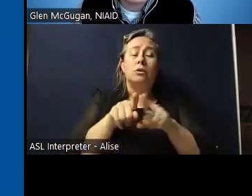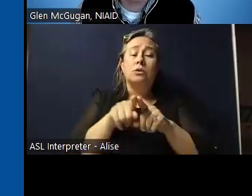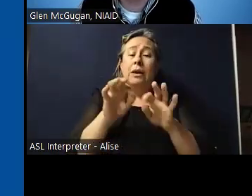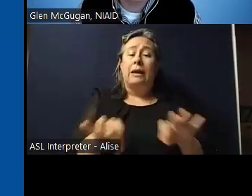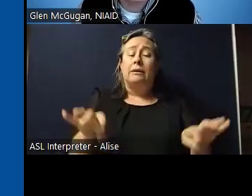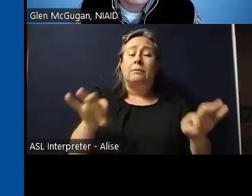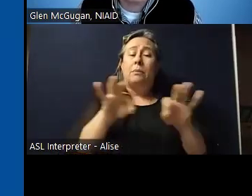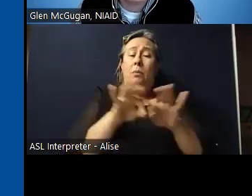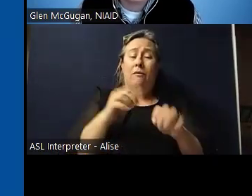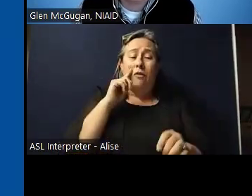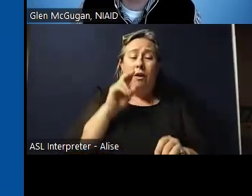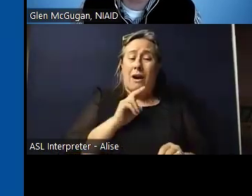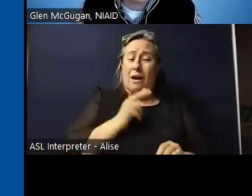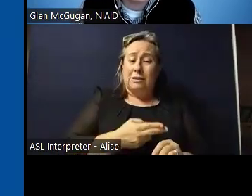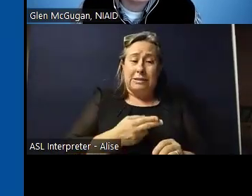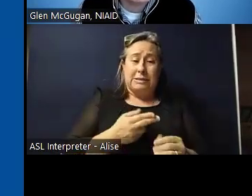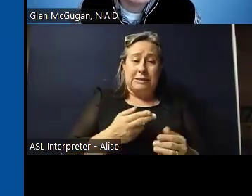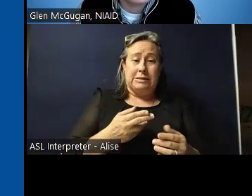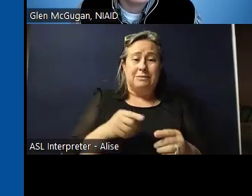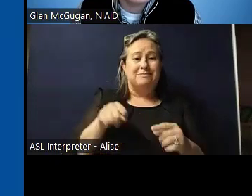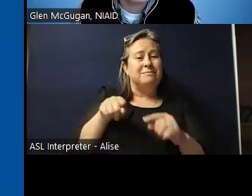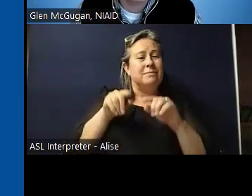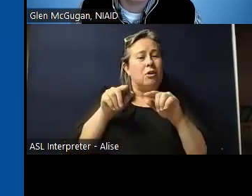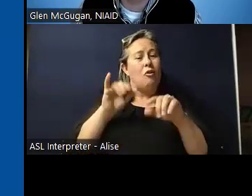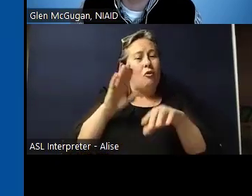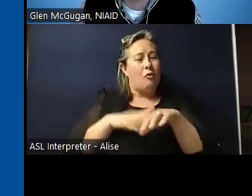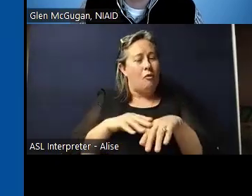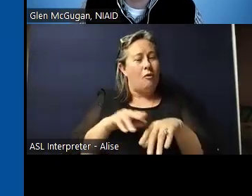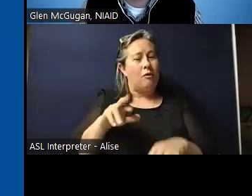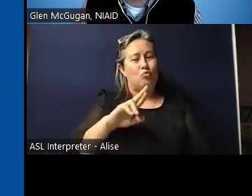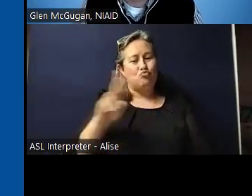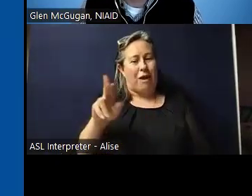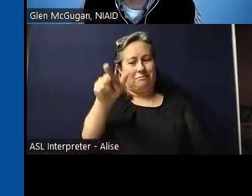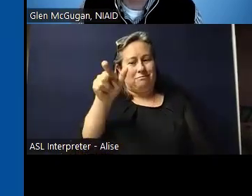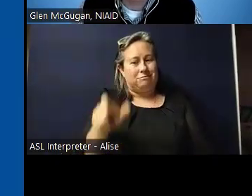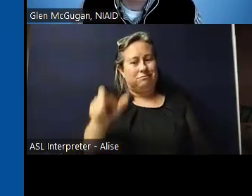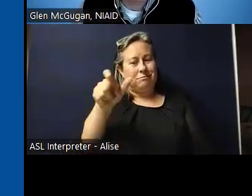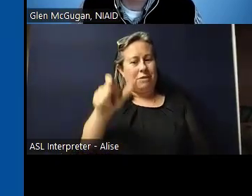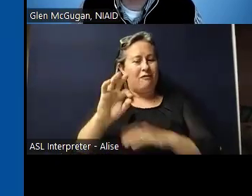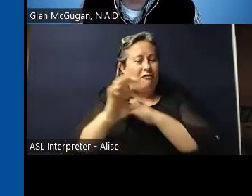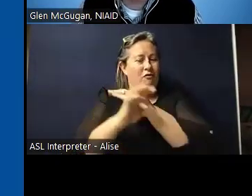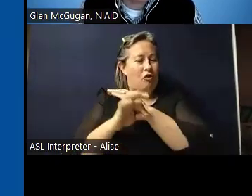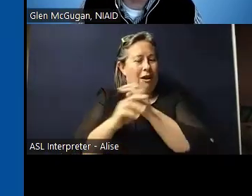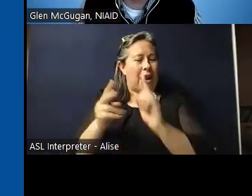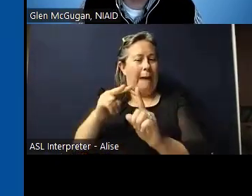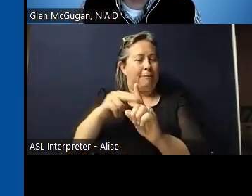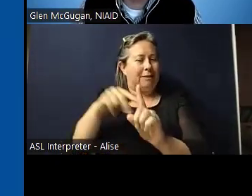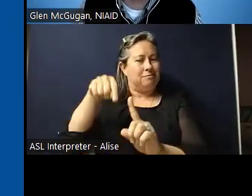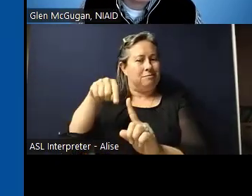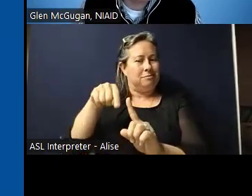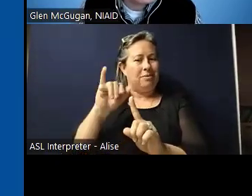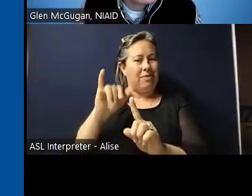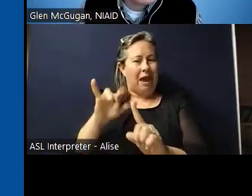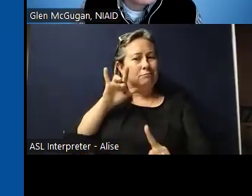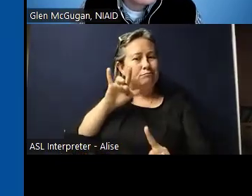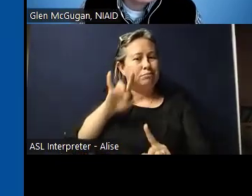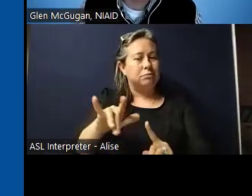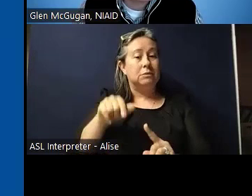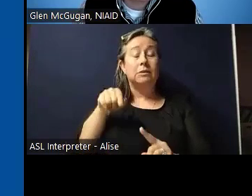is foreign applicants link that you see here on screen. So this is important, not only for direct foreign awards,